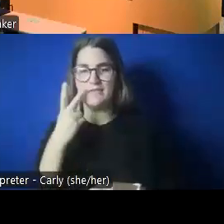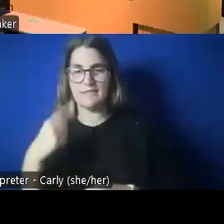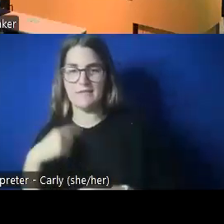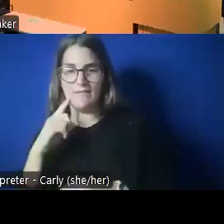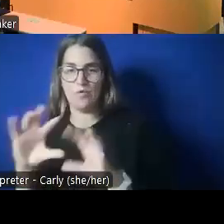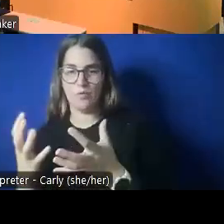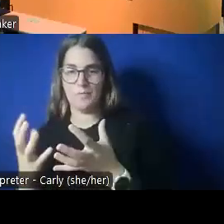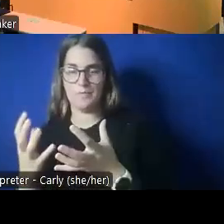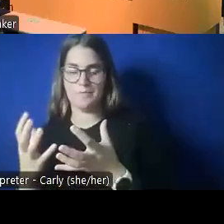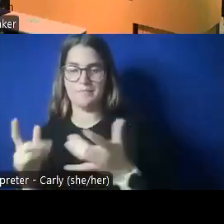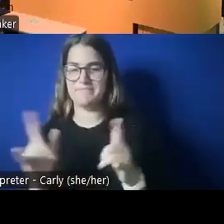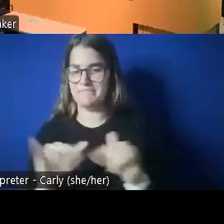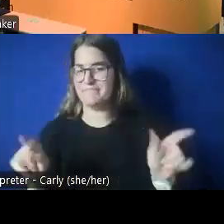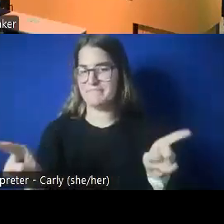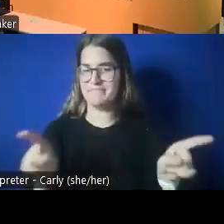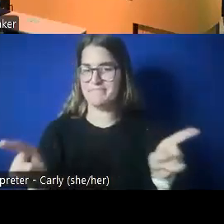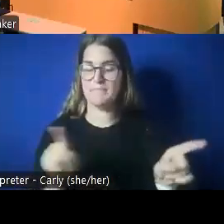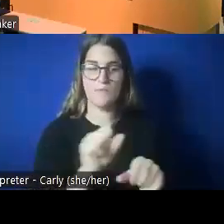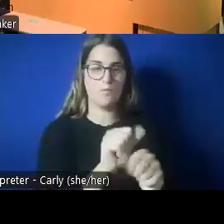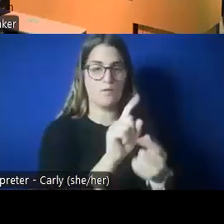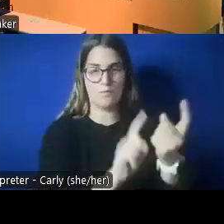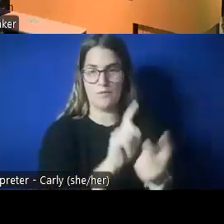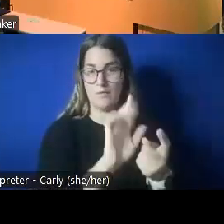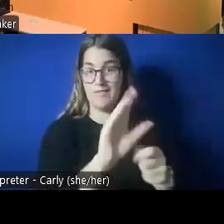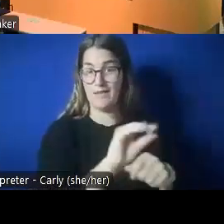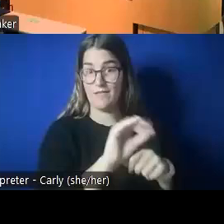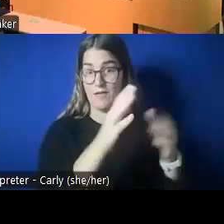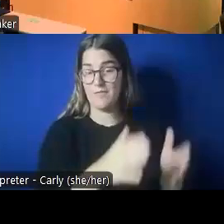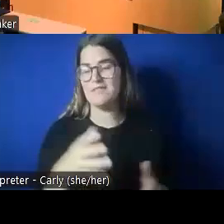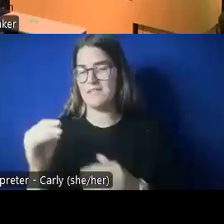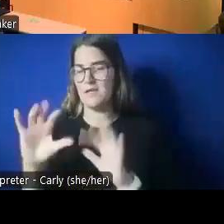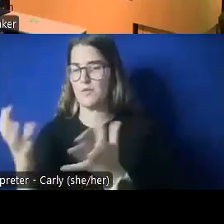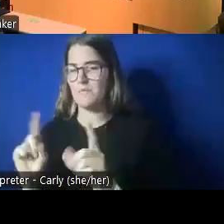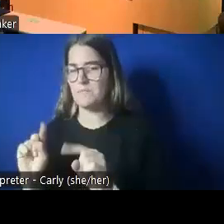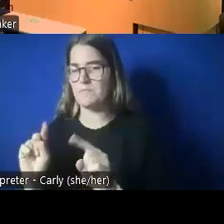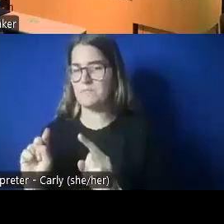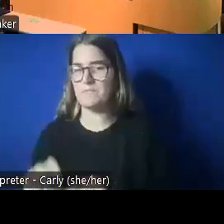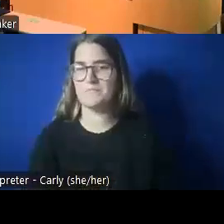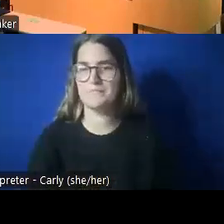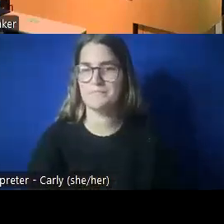while working with their individual therapist thank you and I think again you know there could